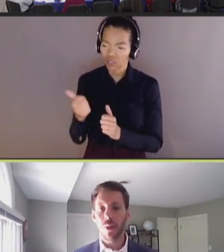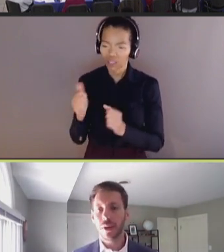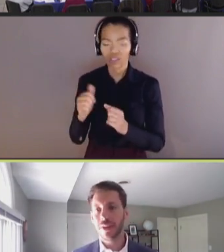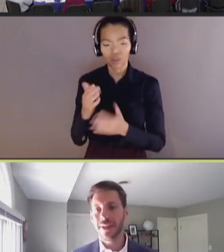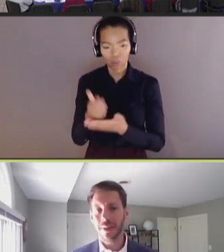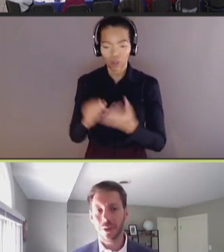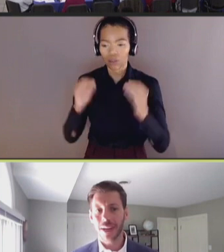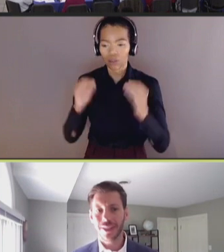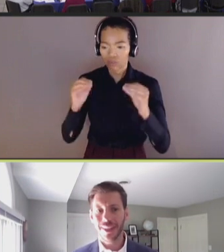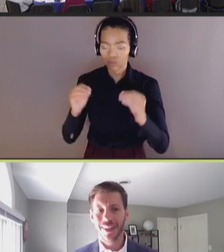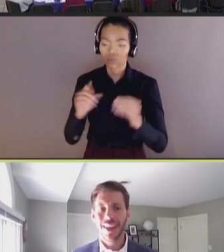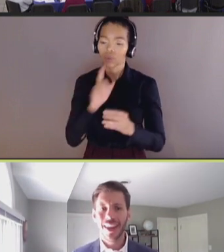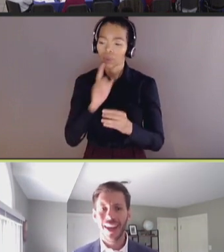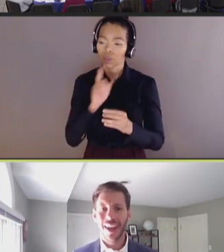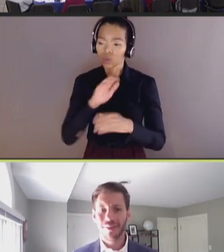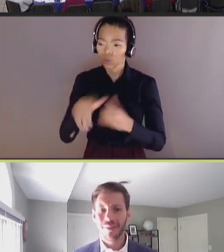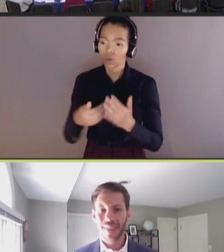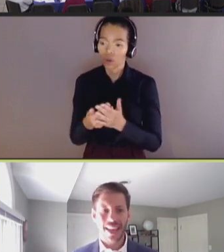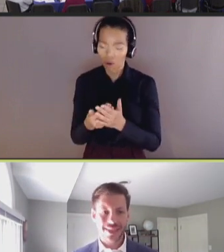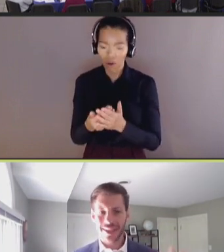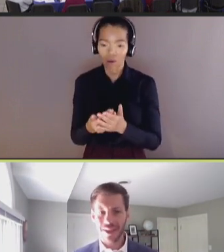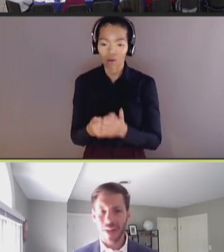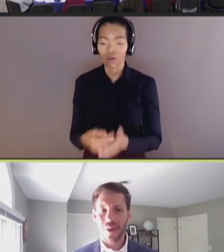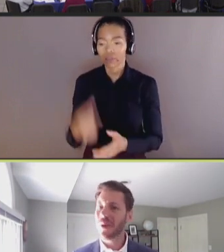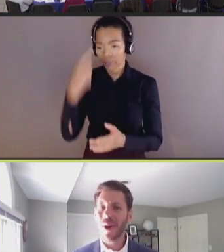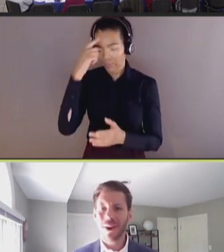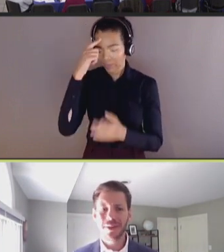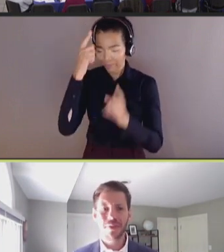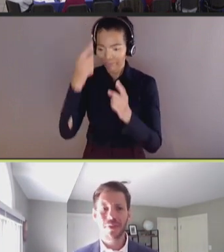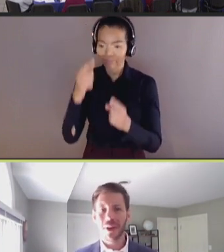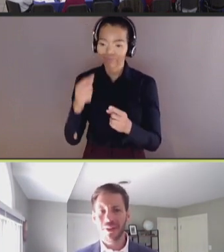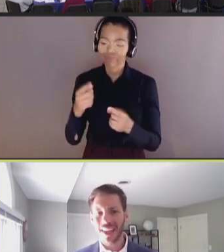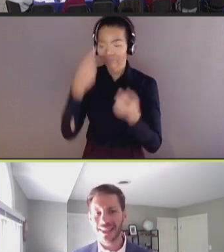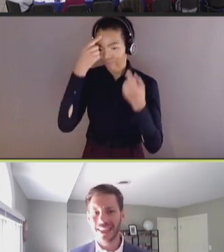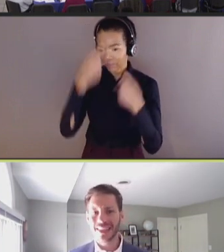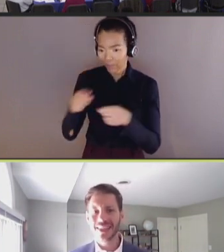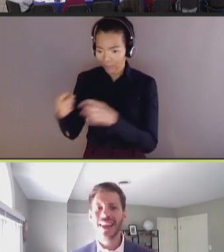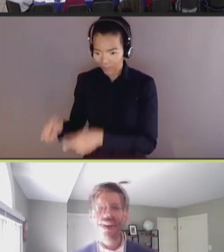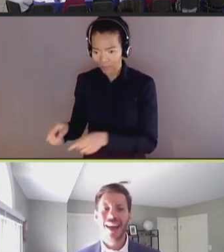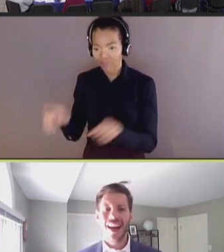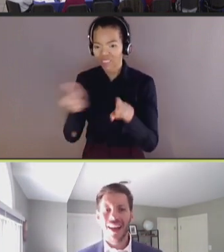work in the same direction. As it says at the bottom, we are partners in promoting vaccines